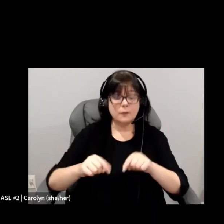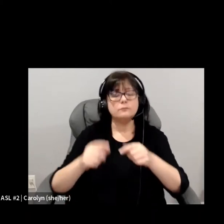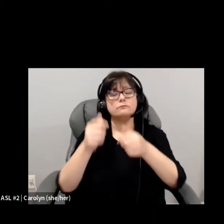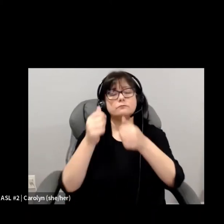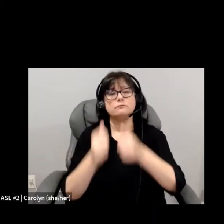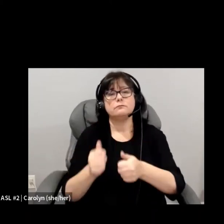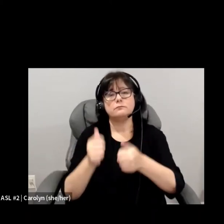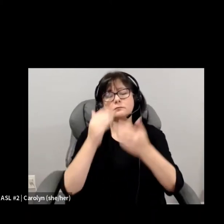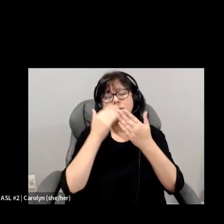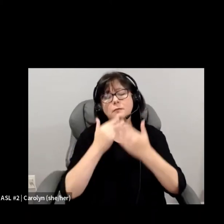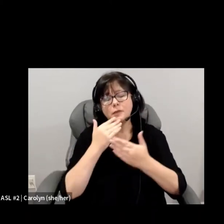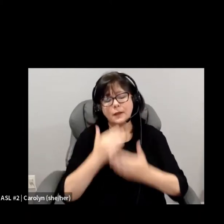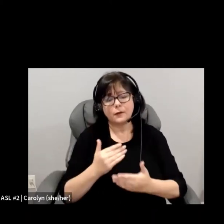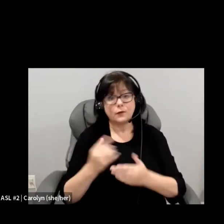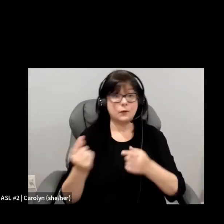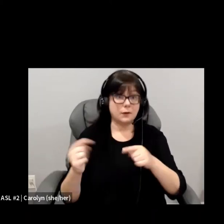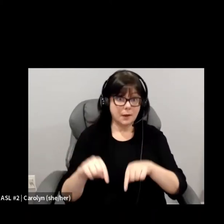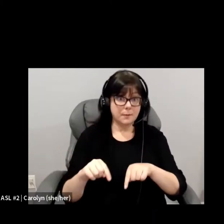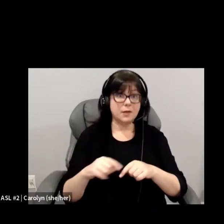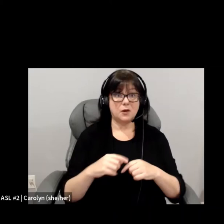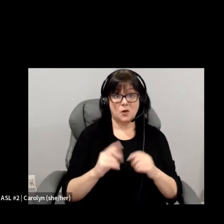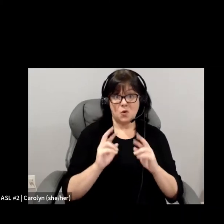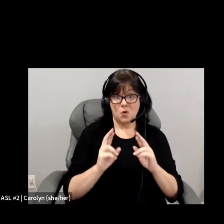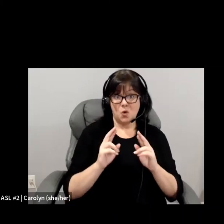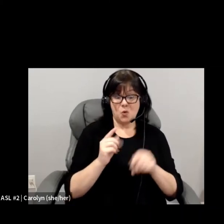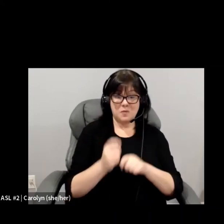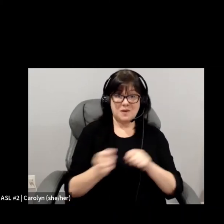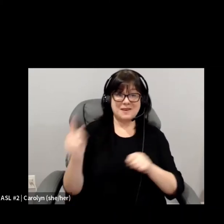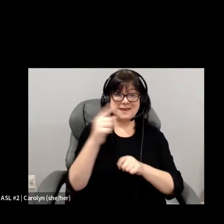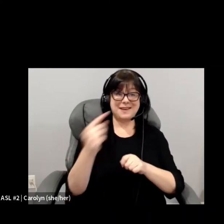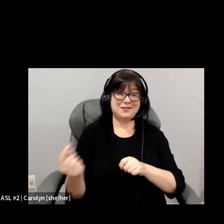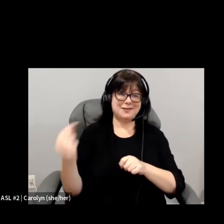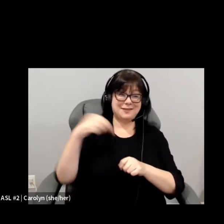AND WE HOPE TO SEE YOU IN PERSON NEXT YEAR.